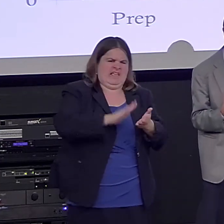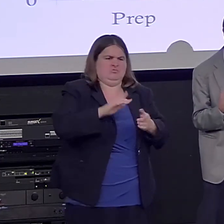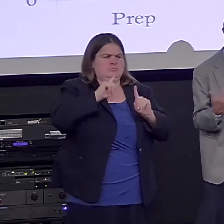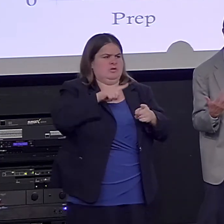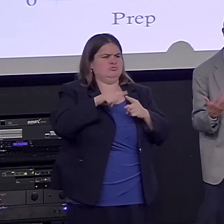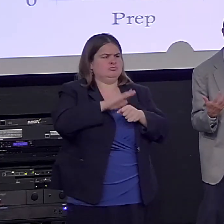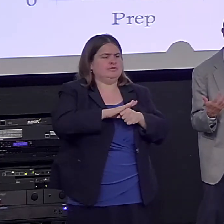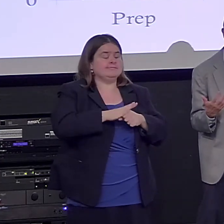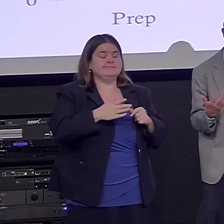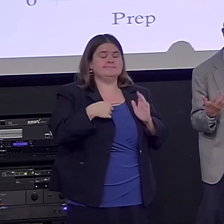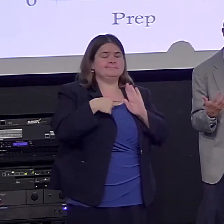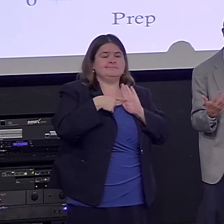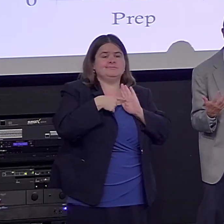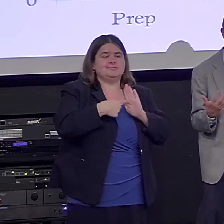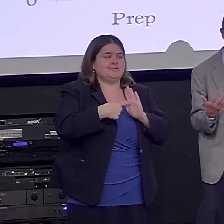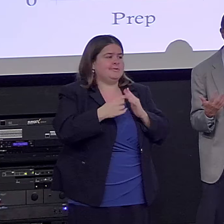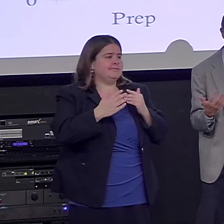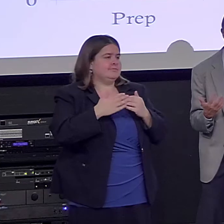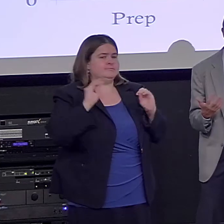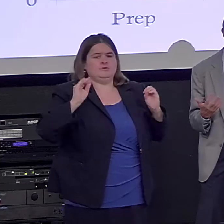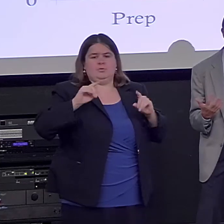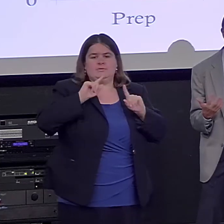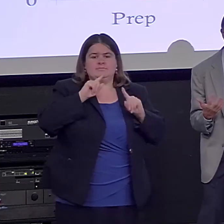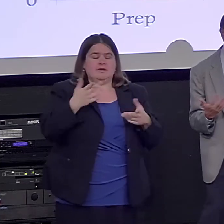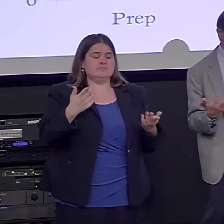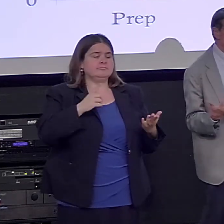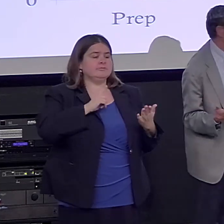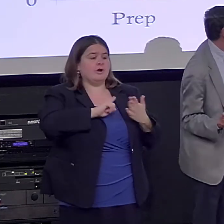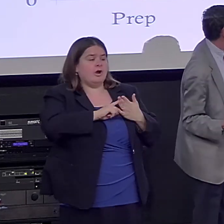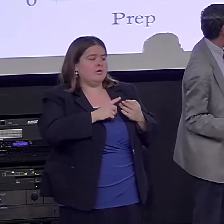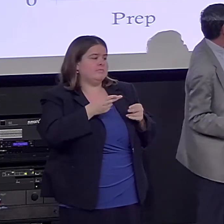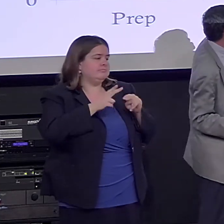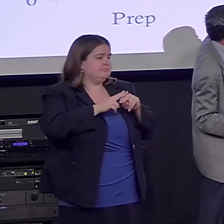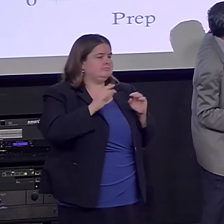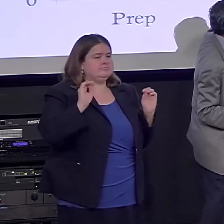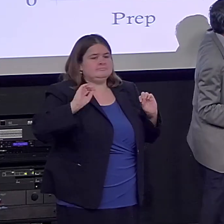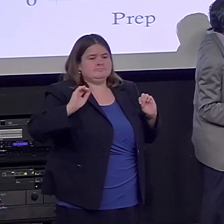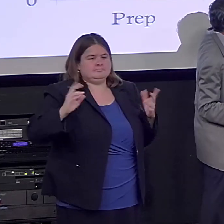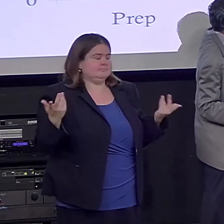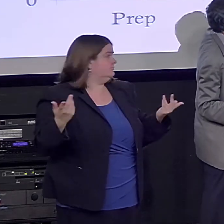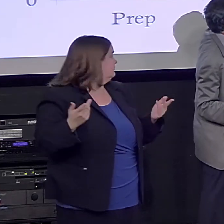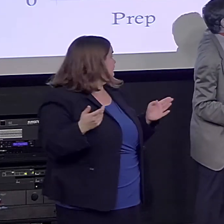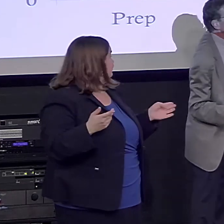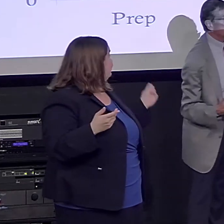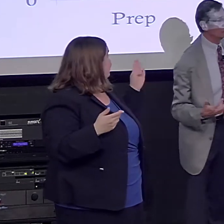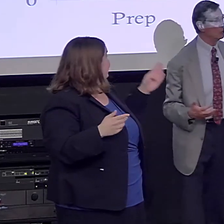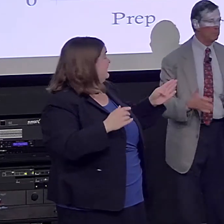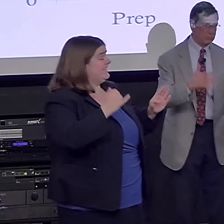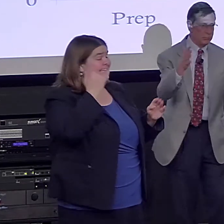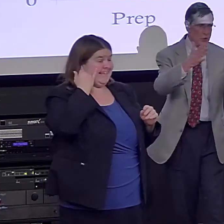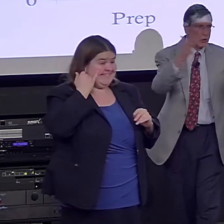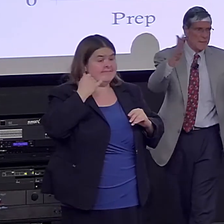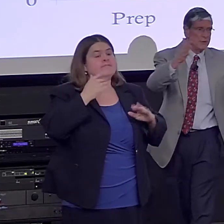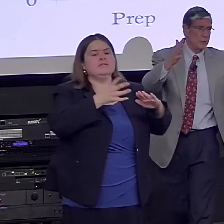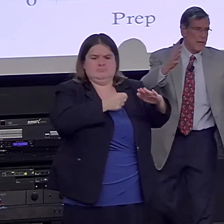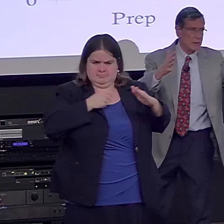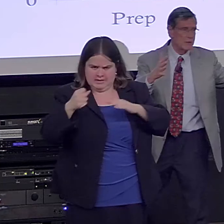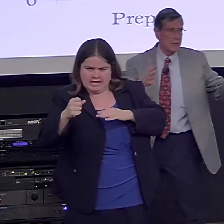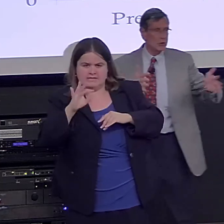You're not showing stress response in heart rate at all. If you're in the foster care group, you're in between.